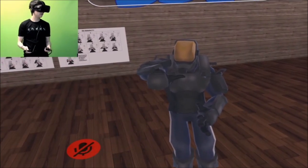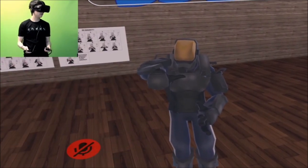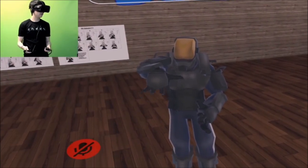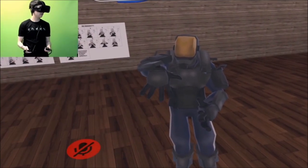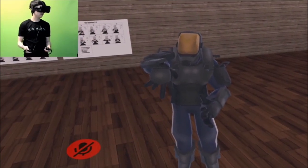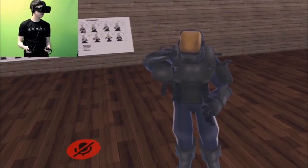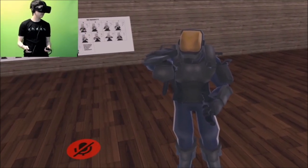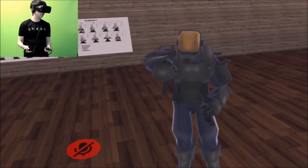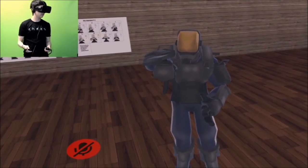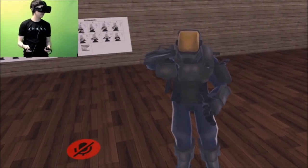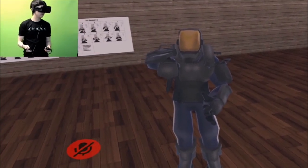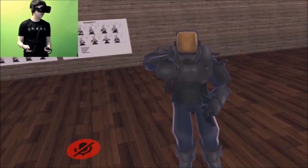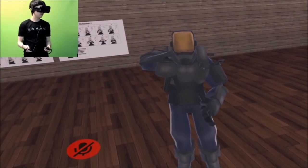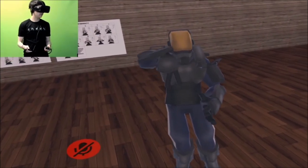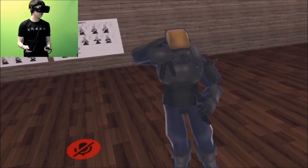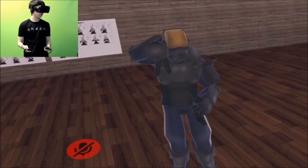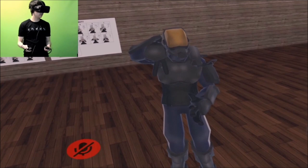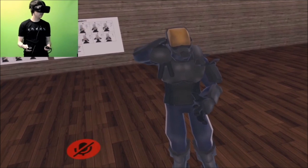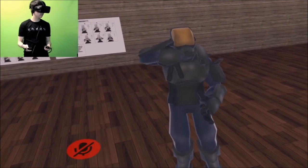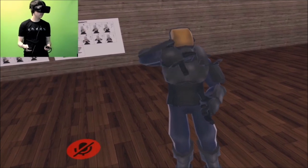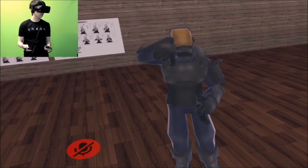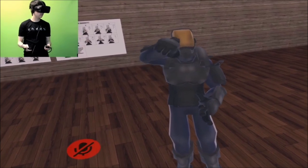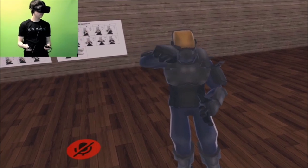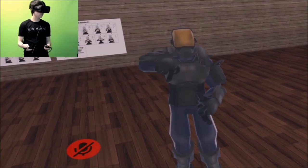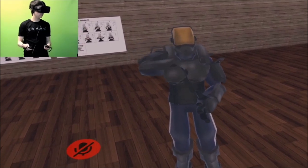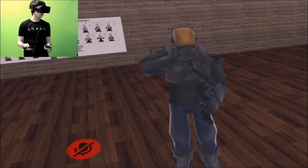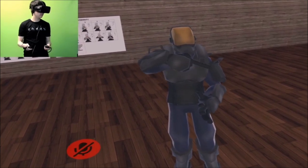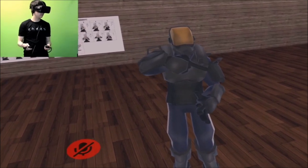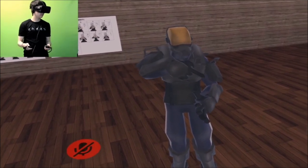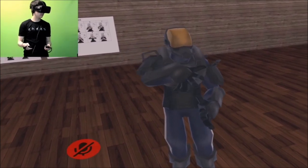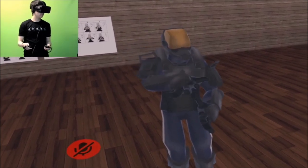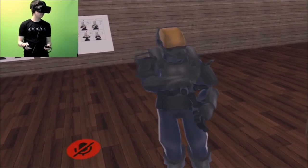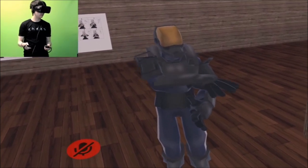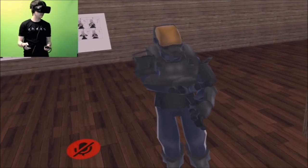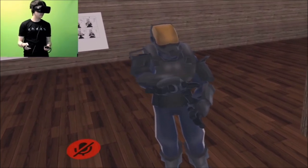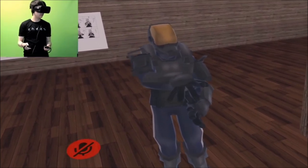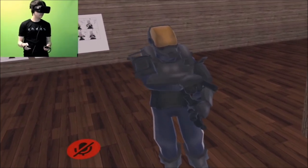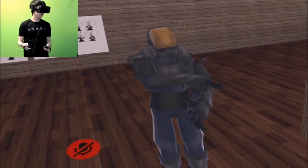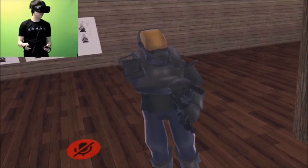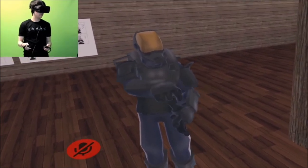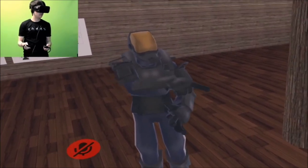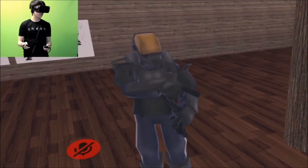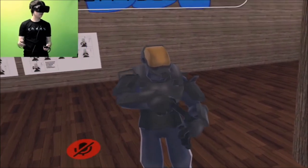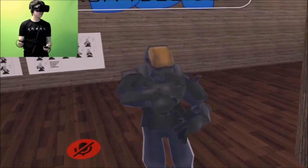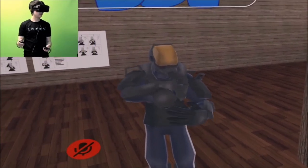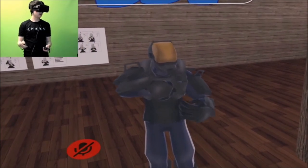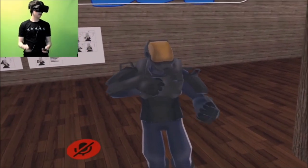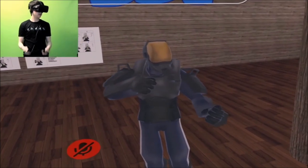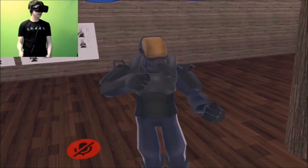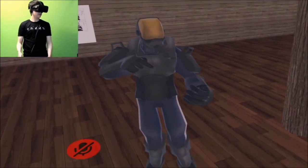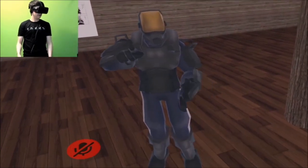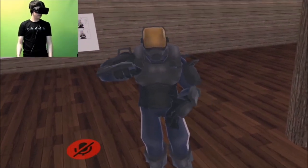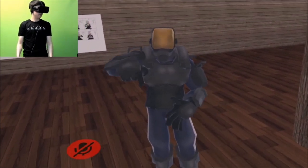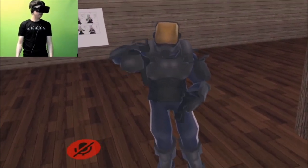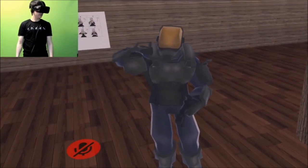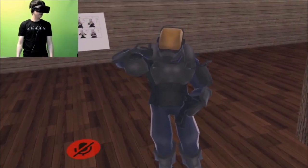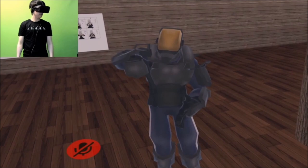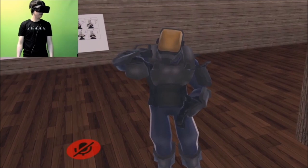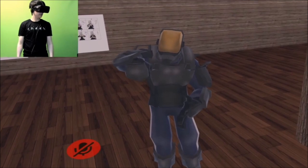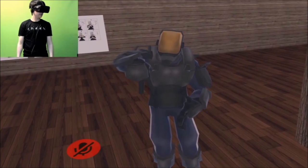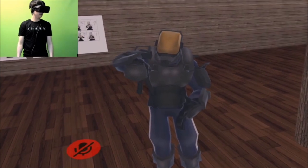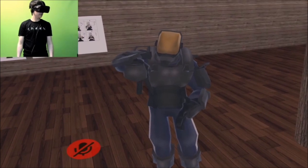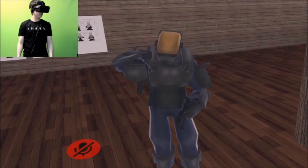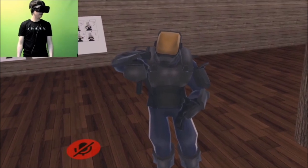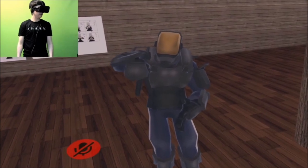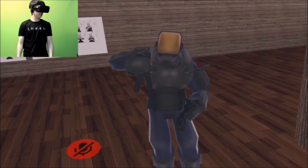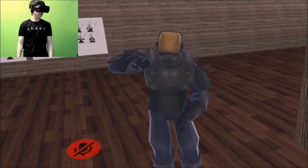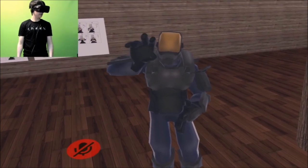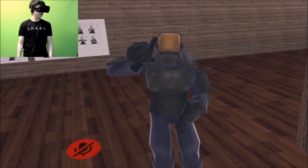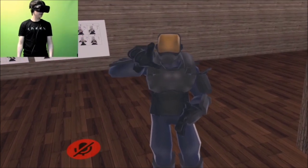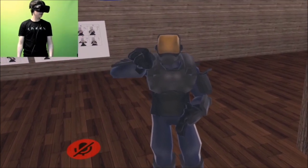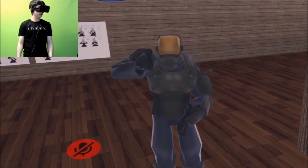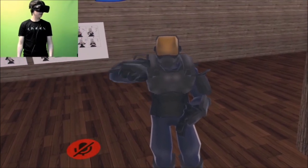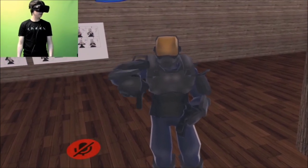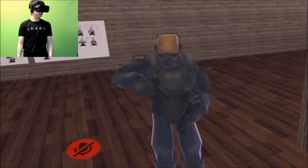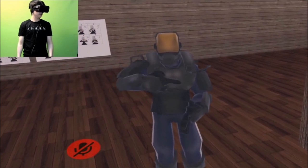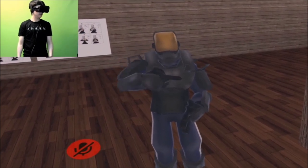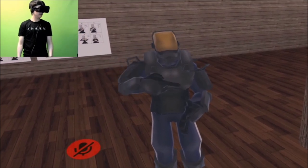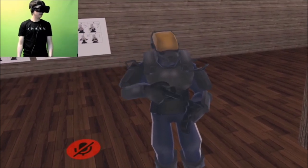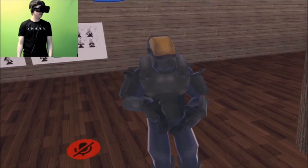NJ. You two are from NJ